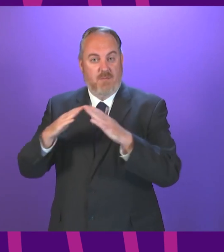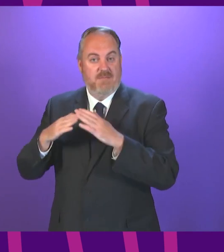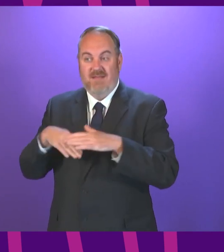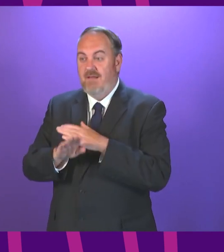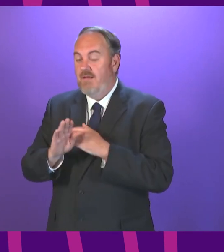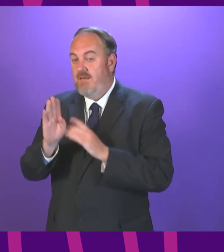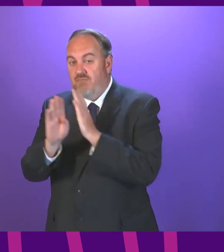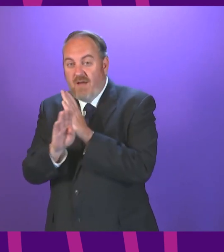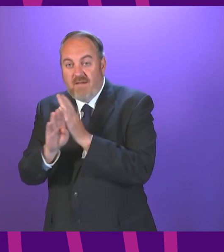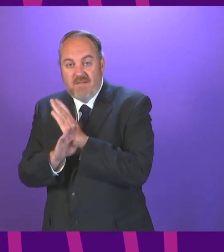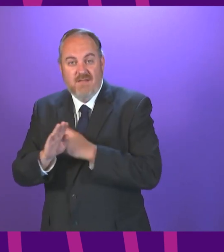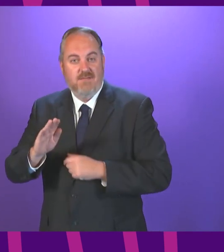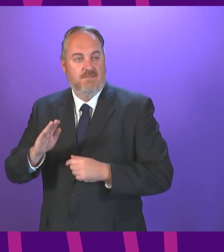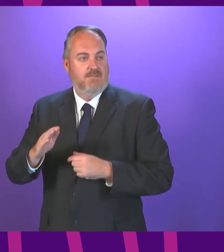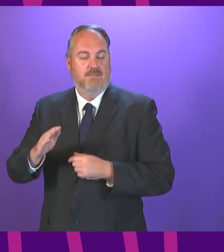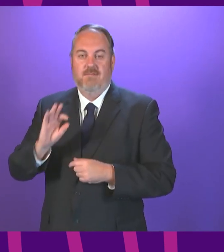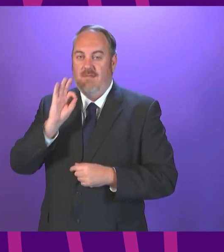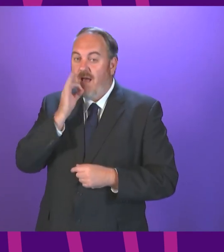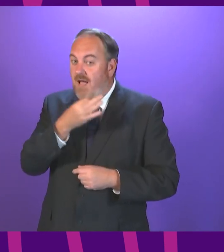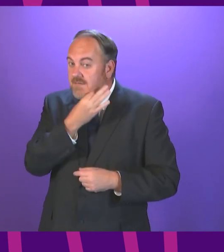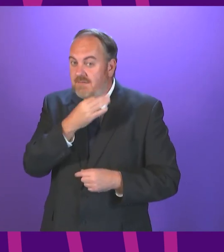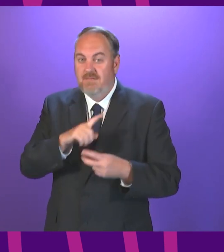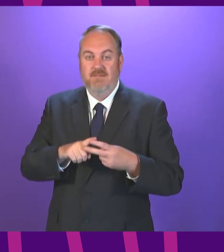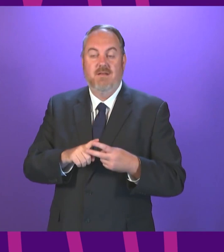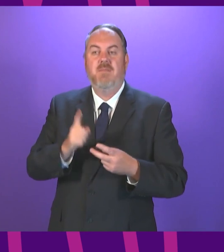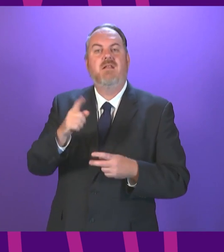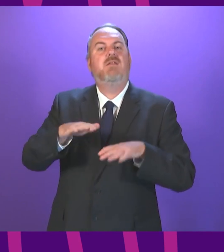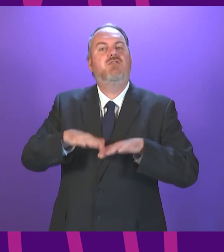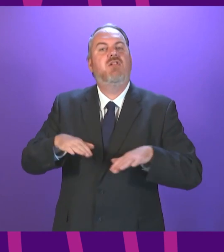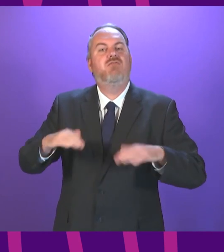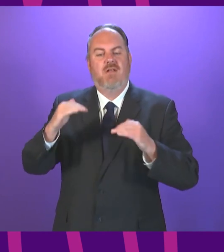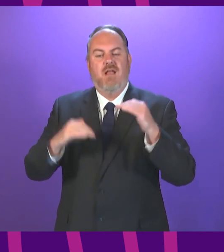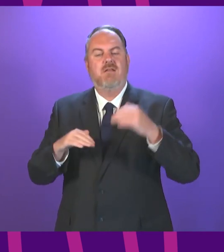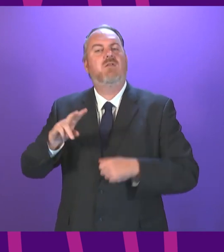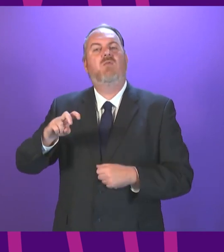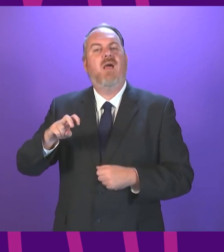or public space. Children under 12 already do not count towards the total number of people;